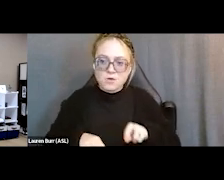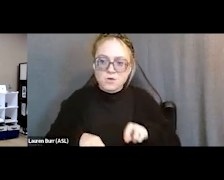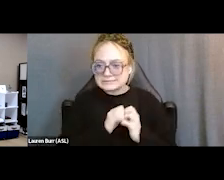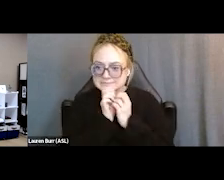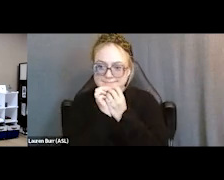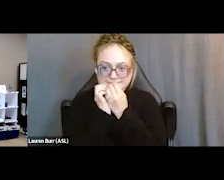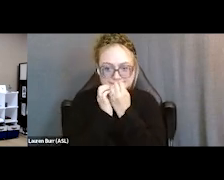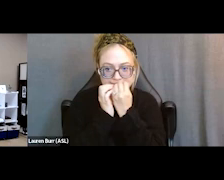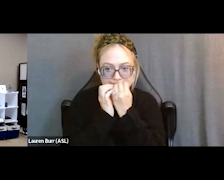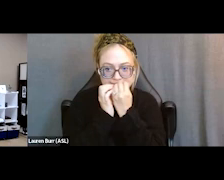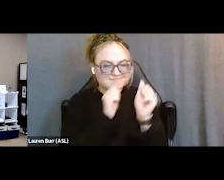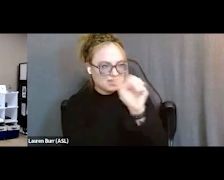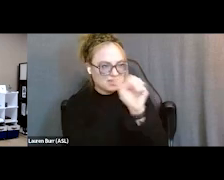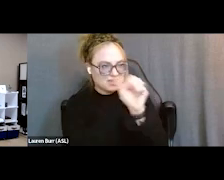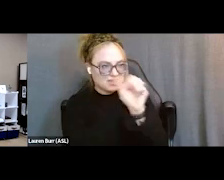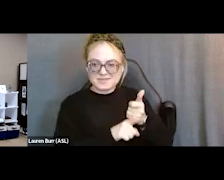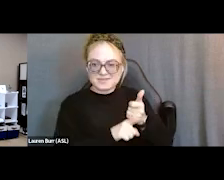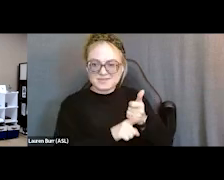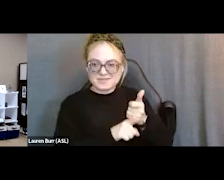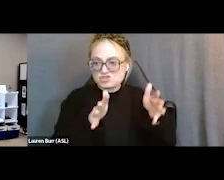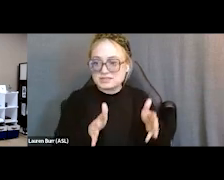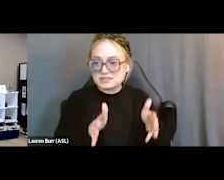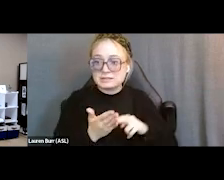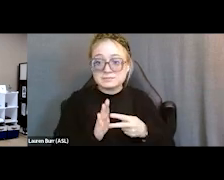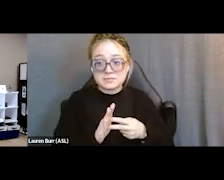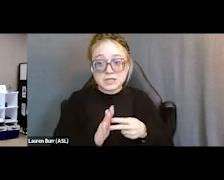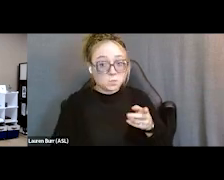So an example might be, "You seem pretty anxious right now, is that what's going on?"